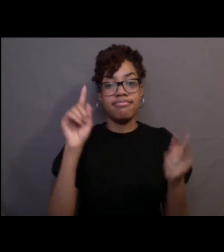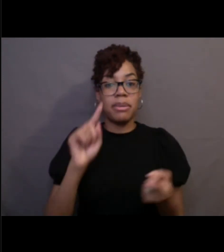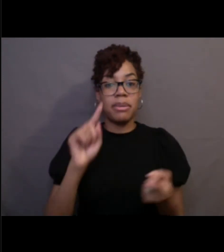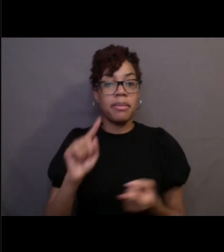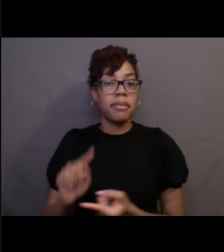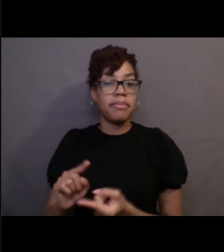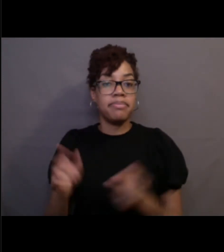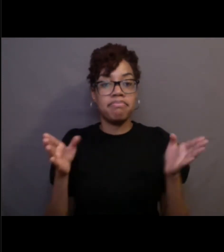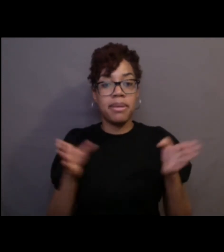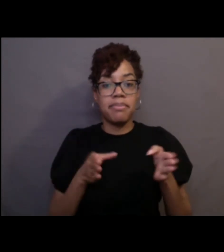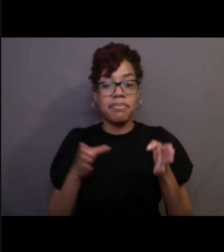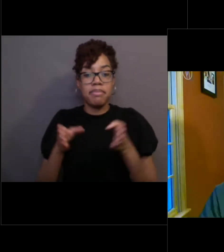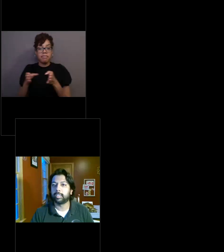Let's get back to the slides.